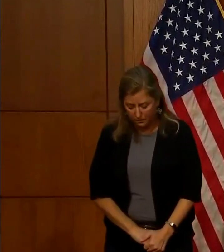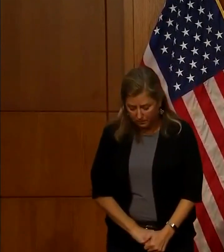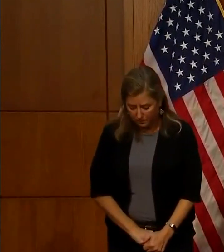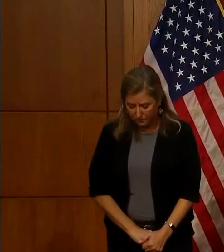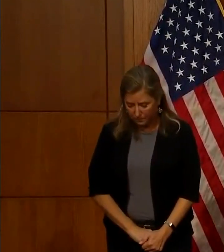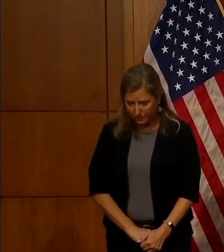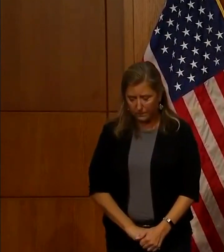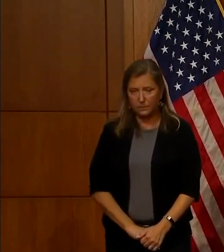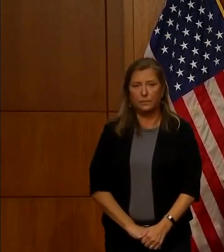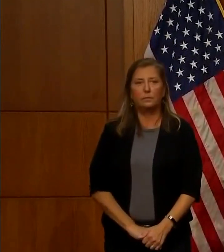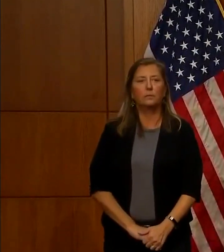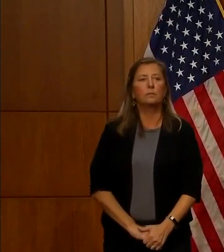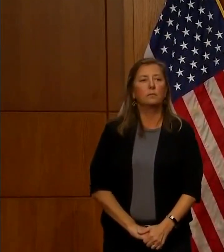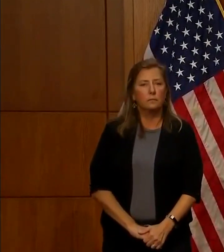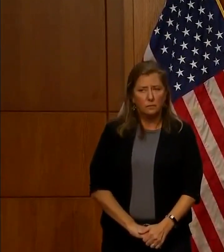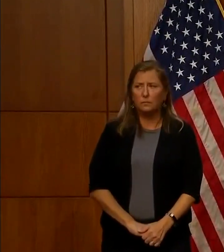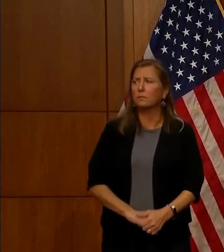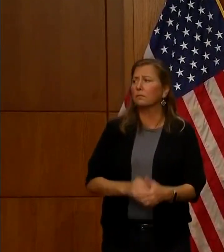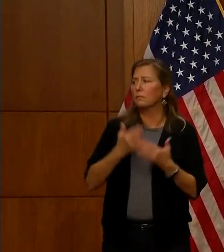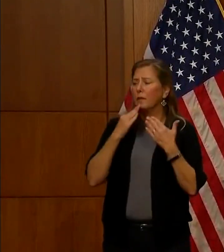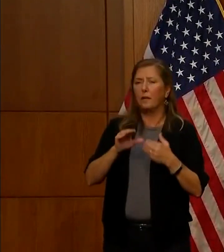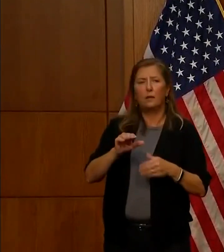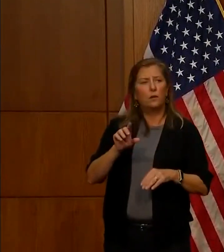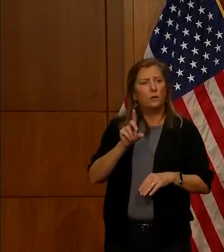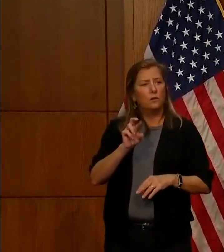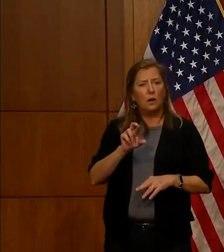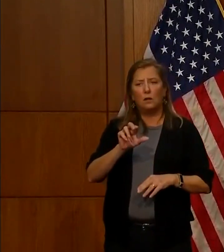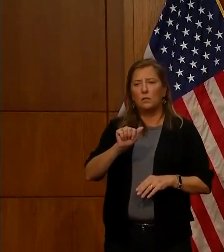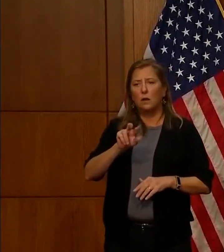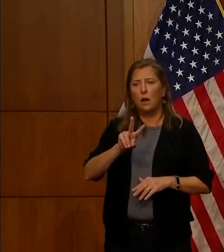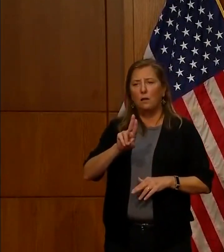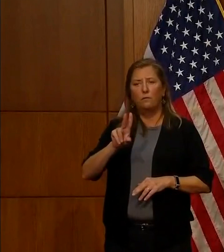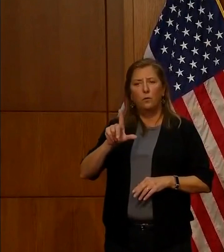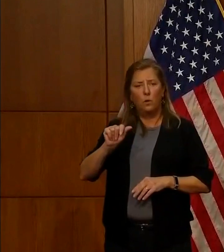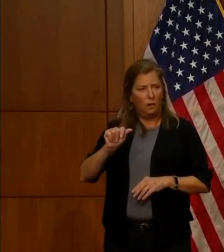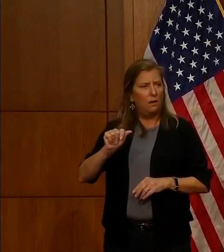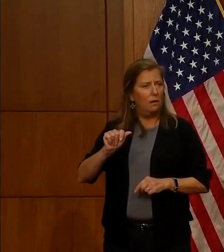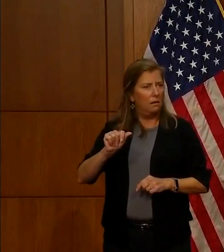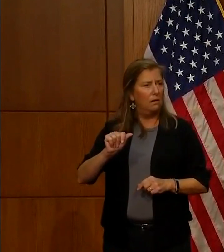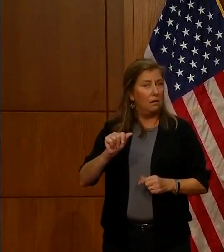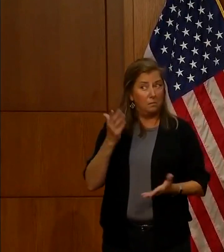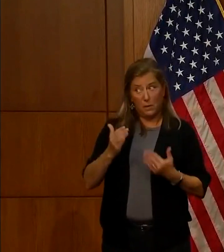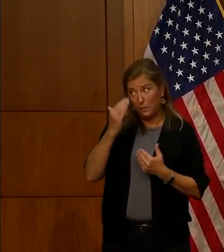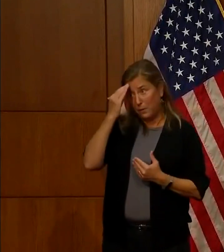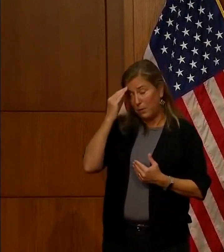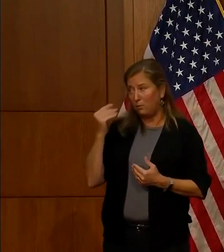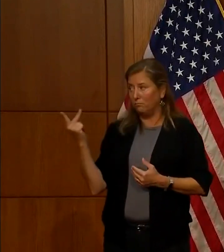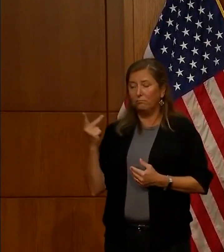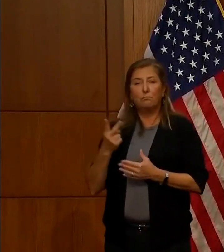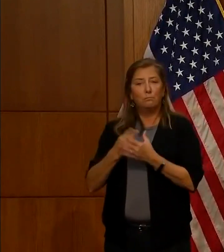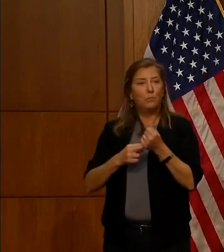THAT THE FULL. SO I WANT TO